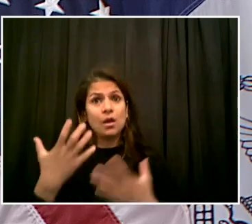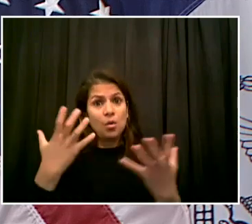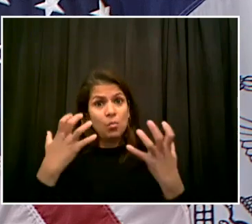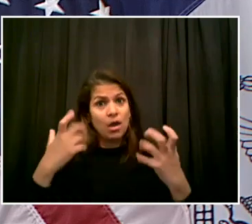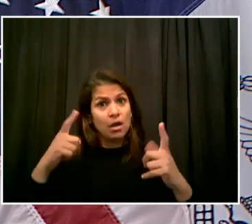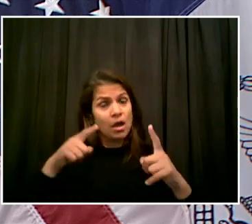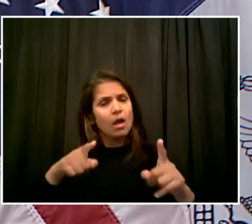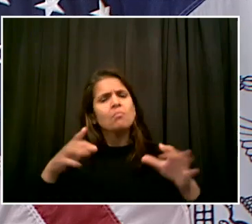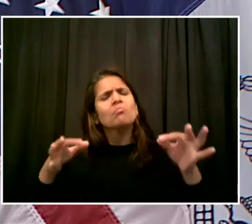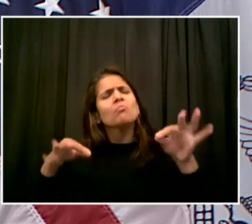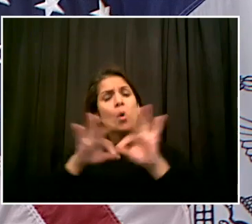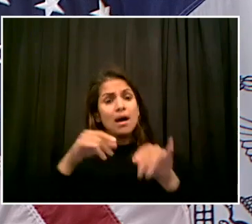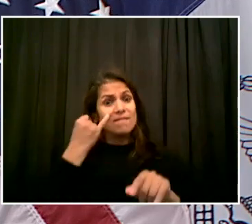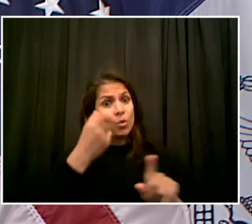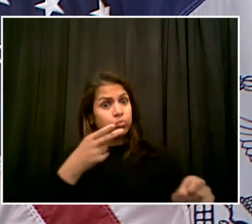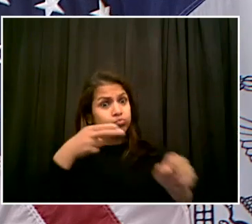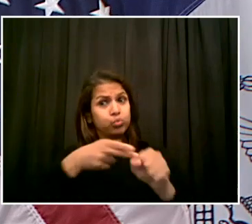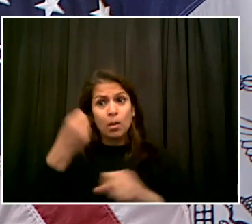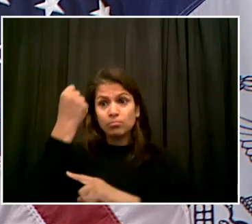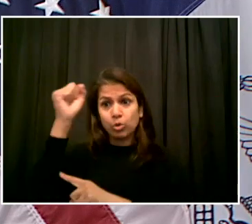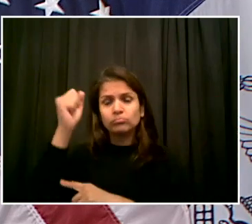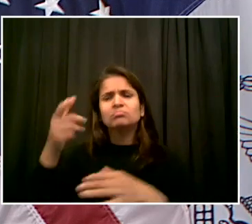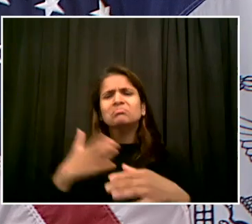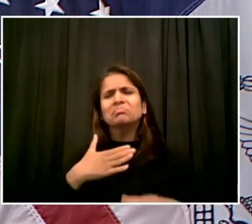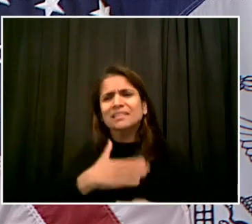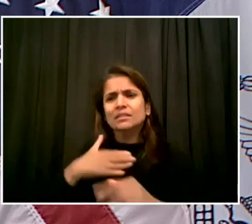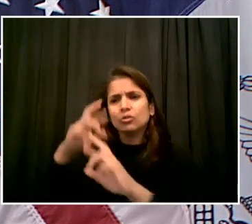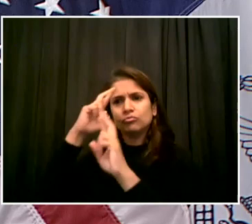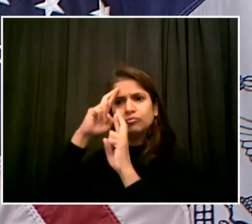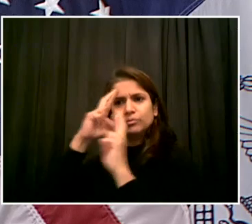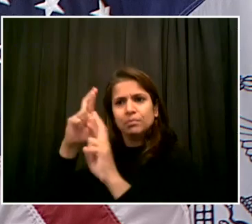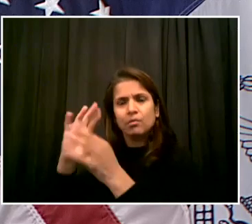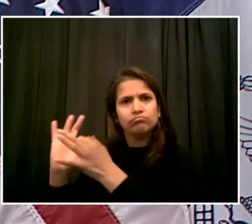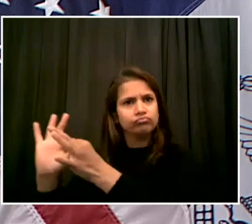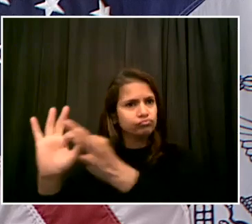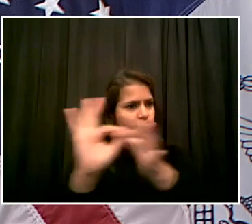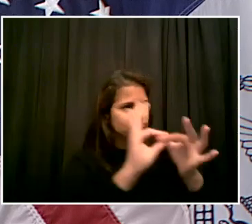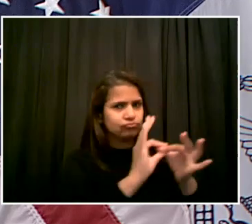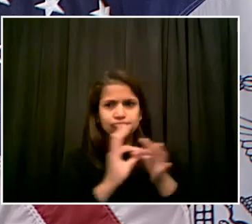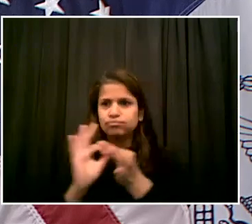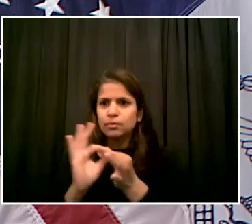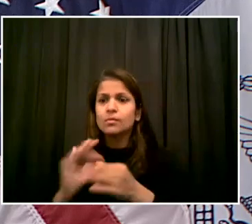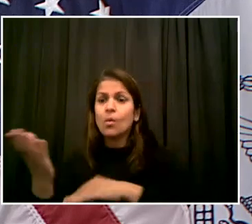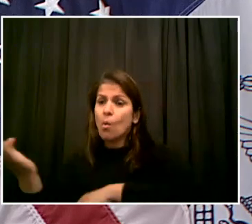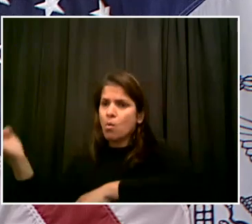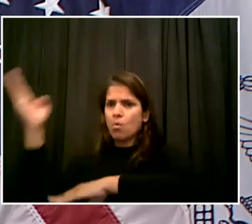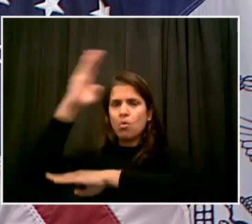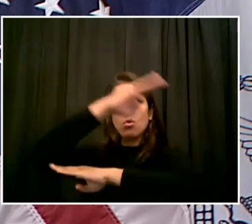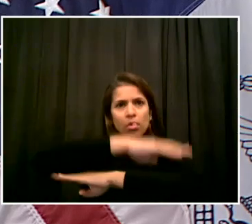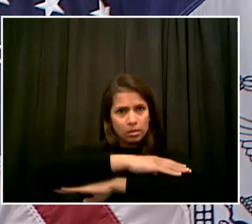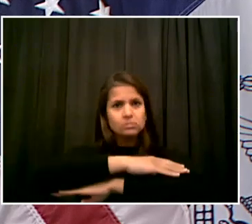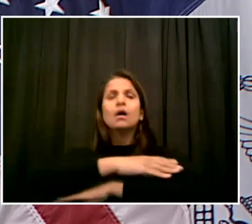DO IT IN THE DAYTIME HOURS AND THEN PLEASE GO HOME BECAUSE WE HAVE WORK TO